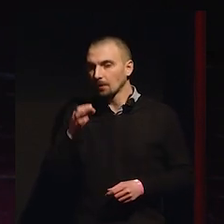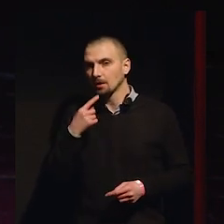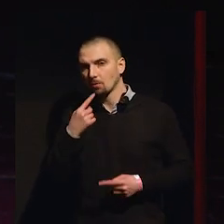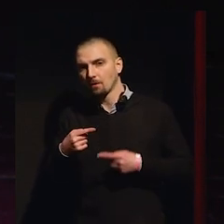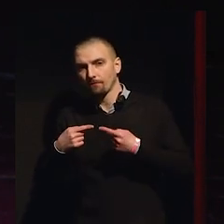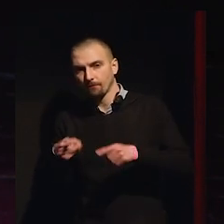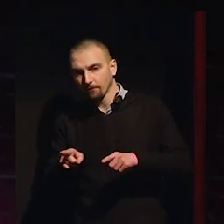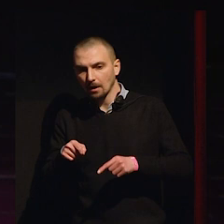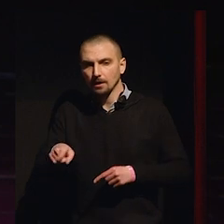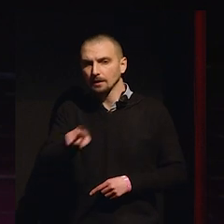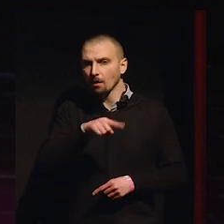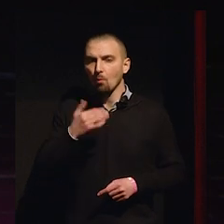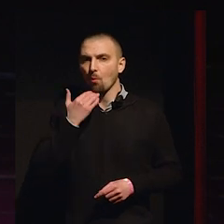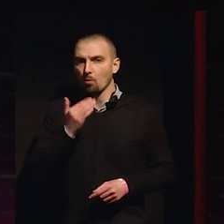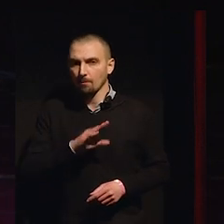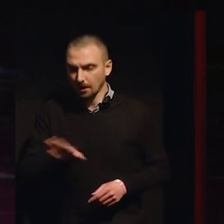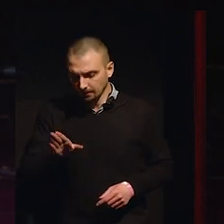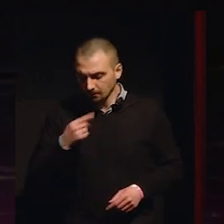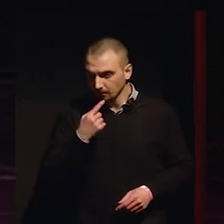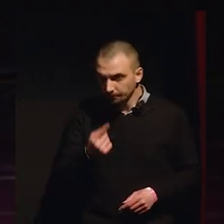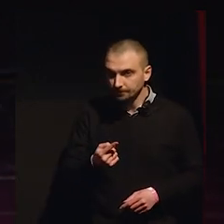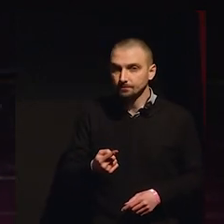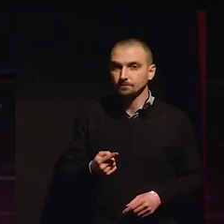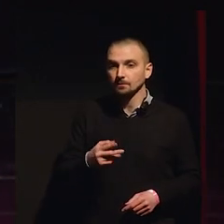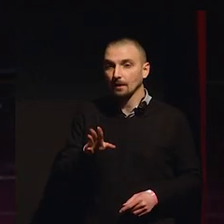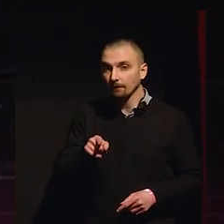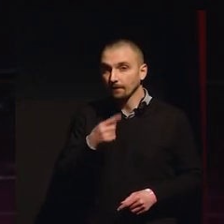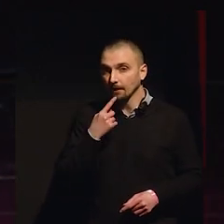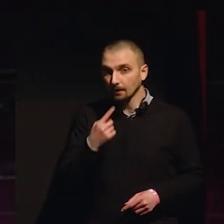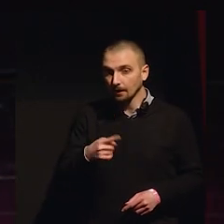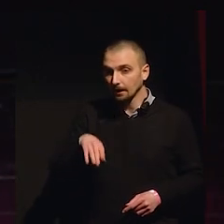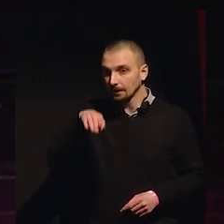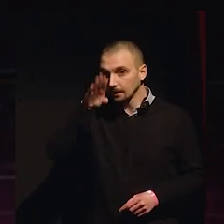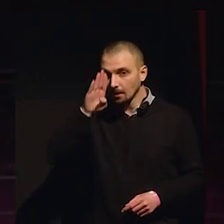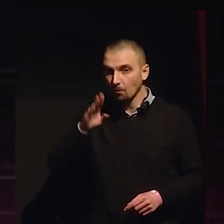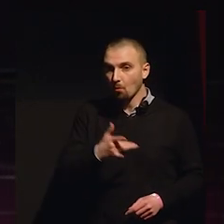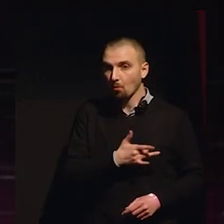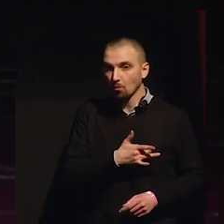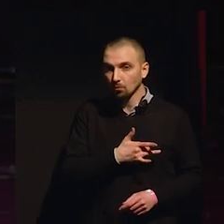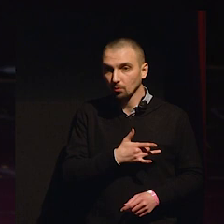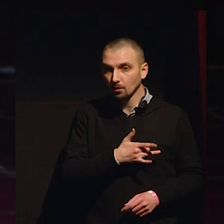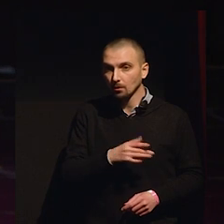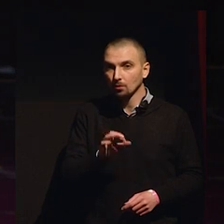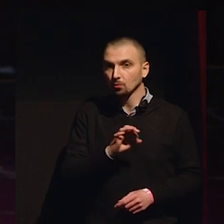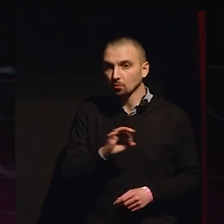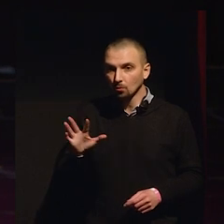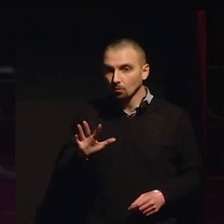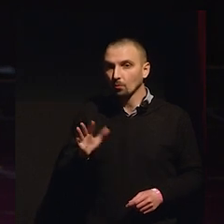and sometimes Not Without You Movement. And then, We all gathered under the wonderful, beautiful umbrella